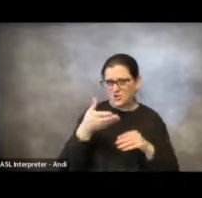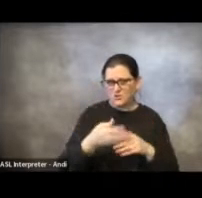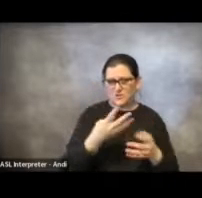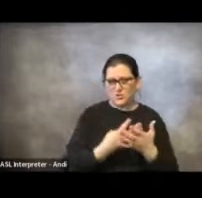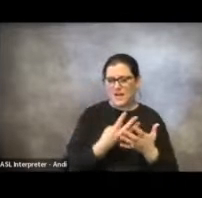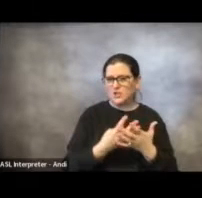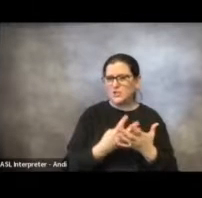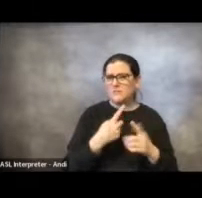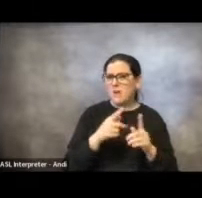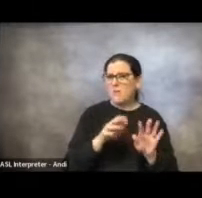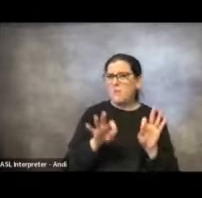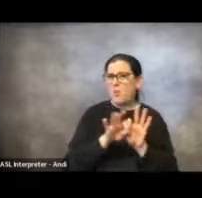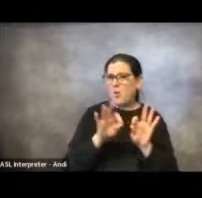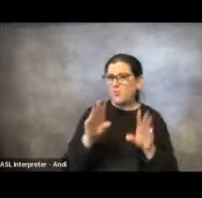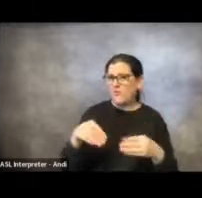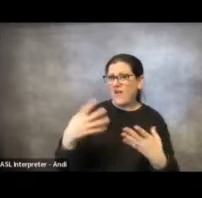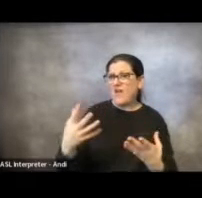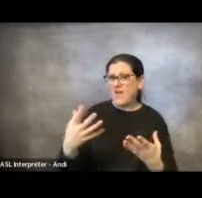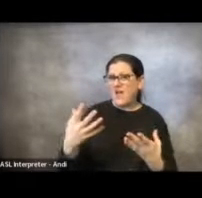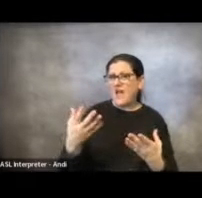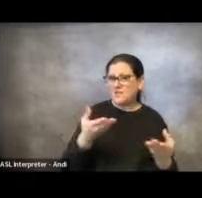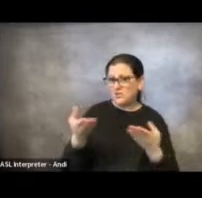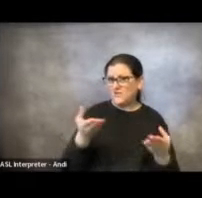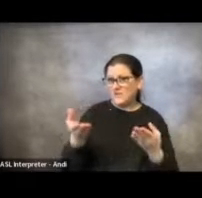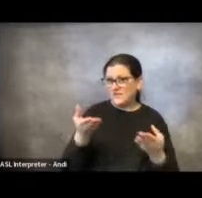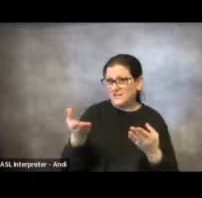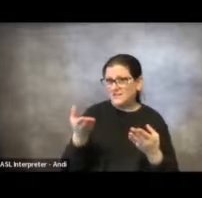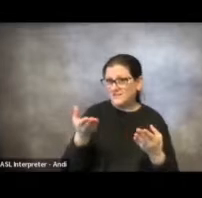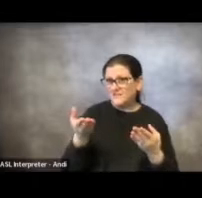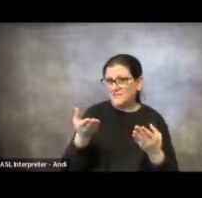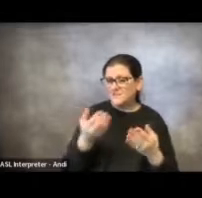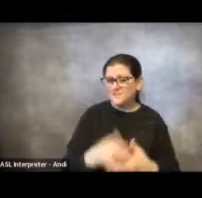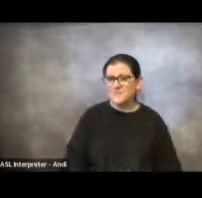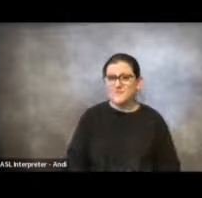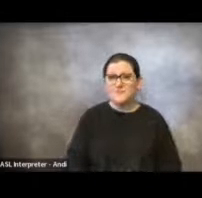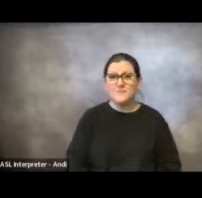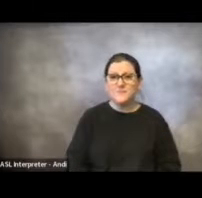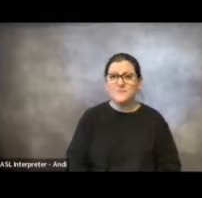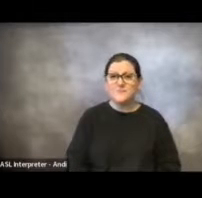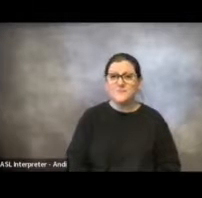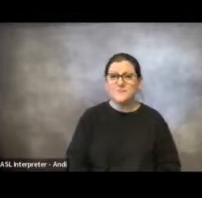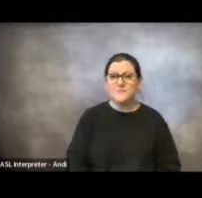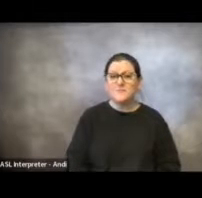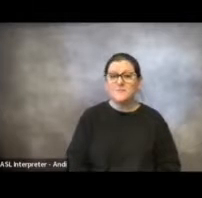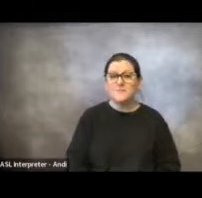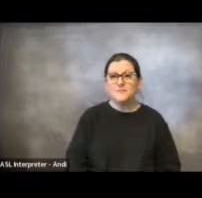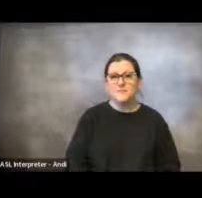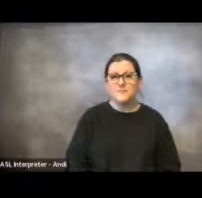of being able to provide them with the services that are available to them. Next slide.